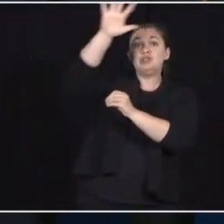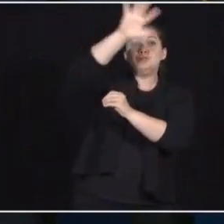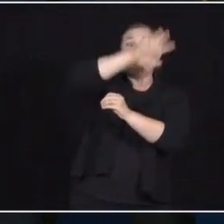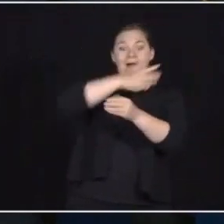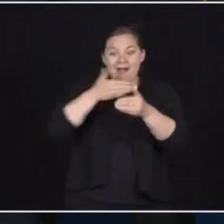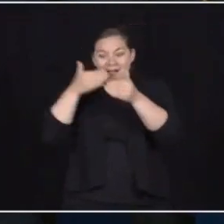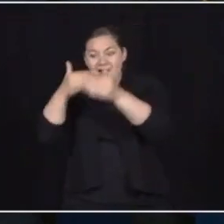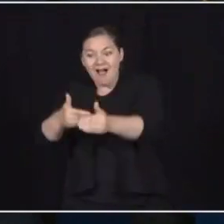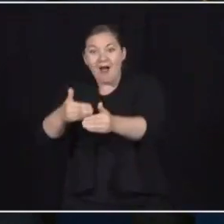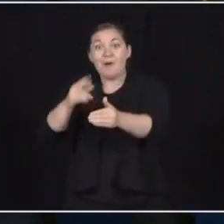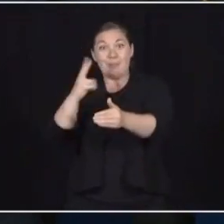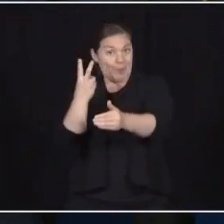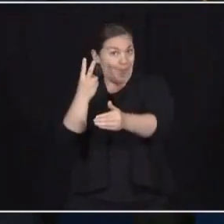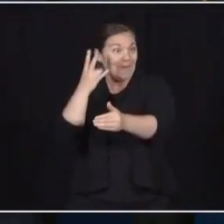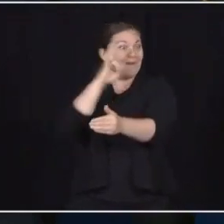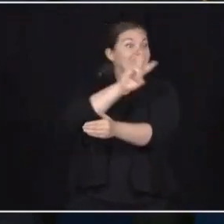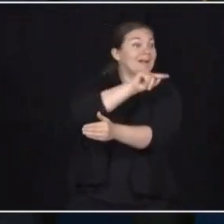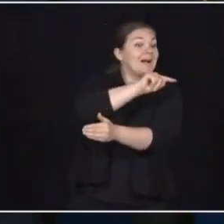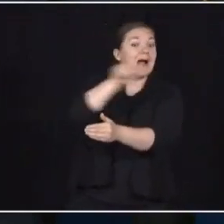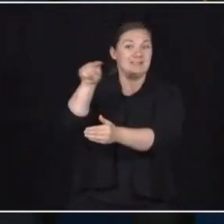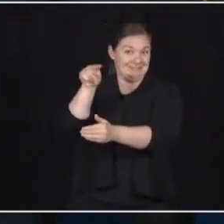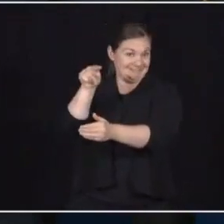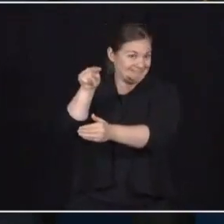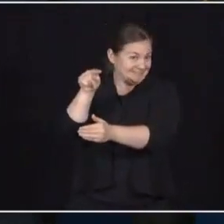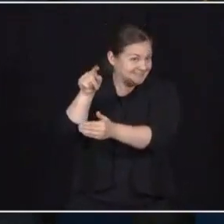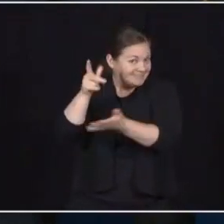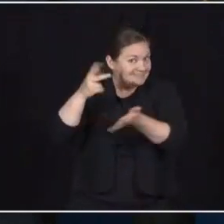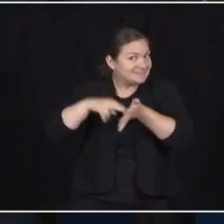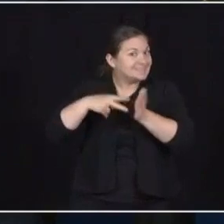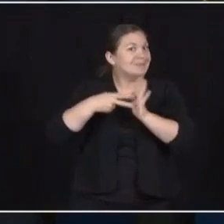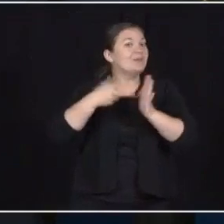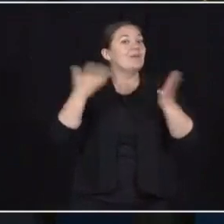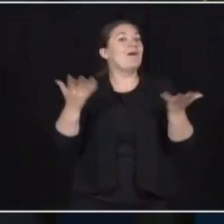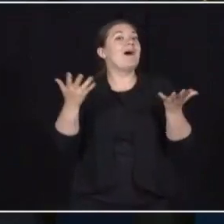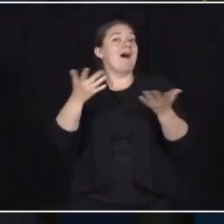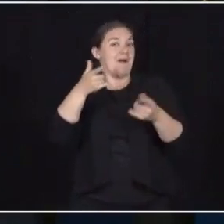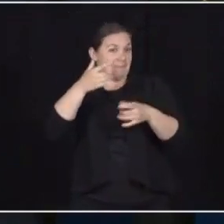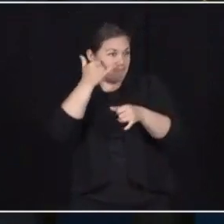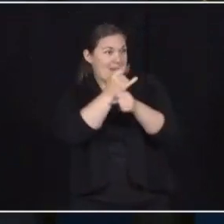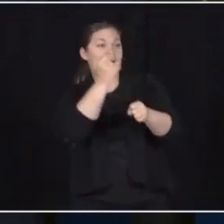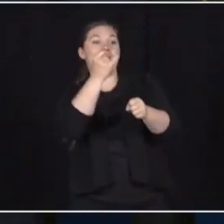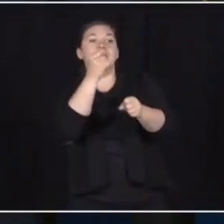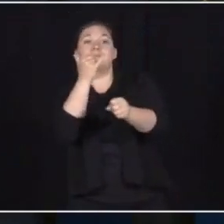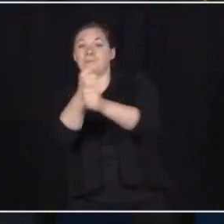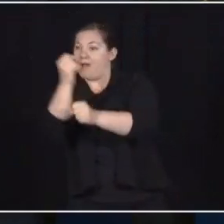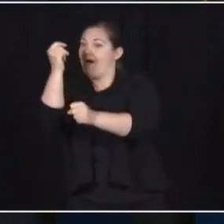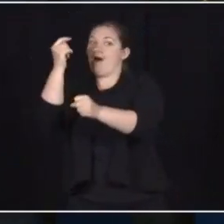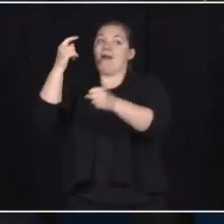We are making progress. In our fight against COVID-19. There is no question. Every day, a clear majority of public